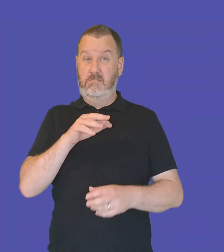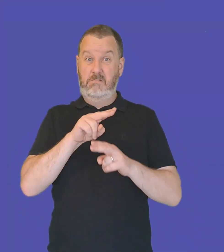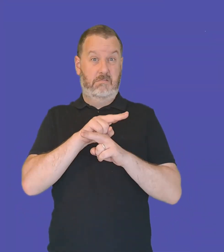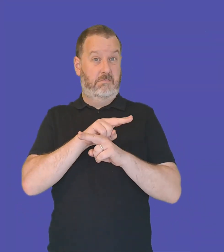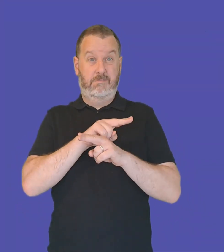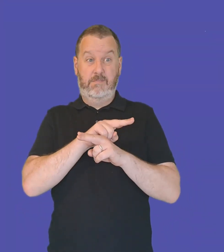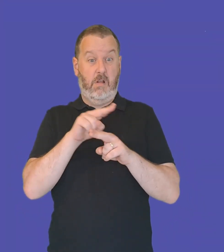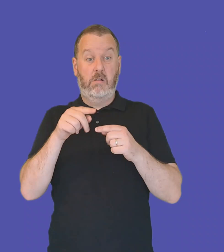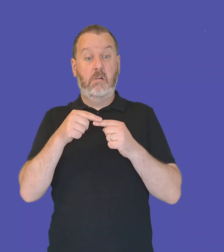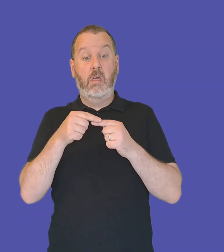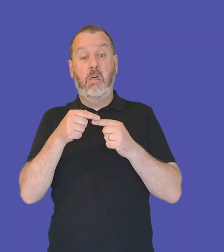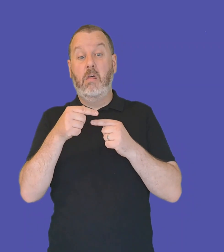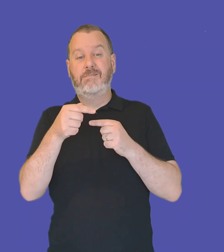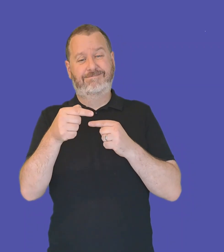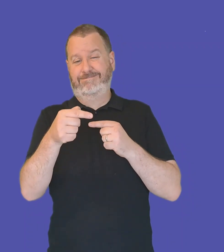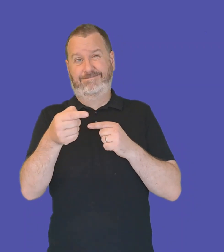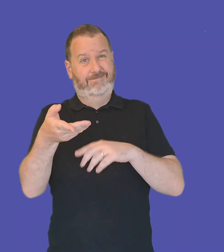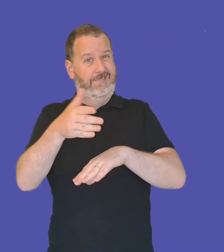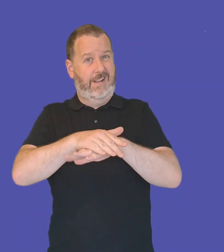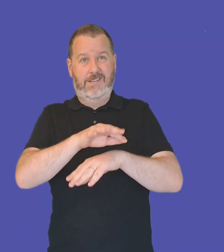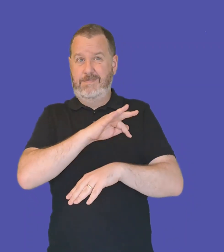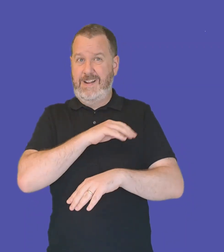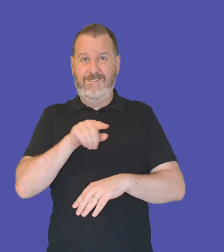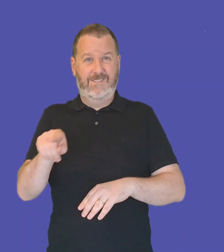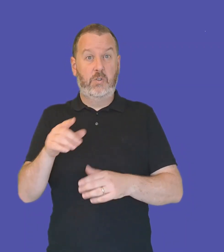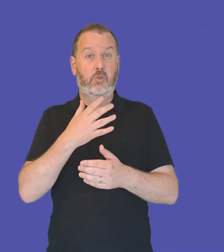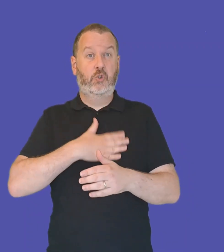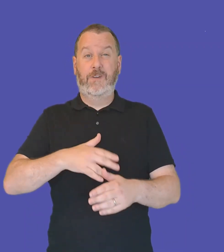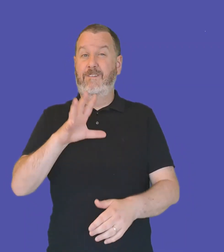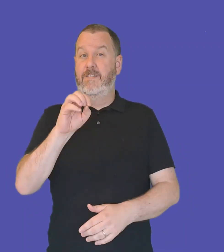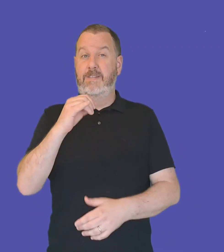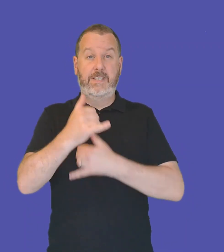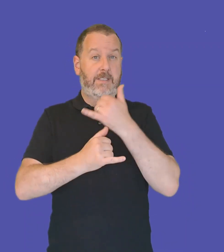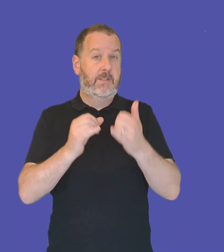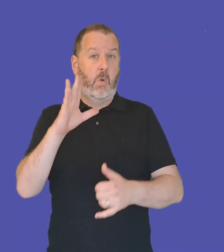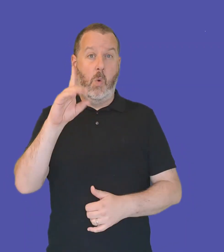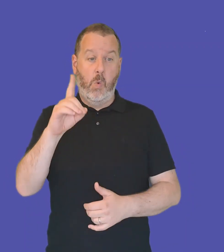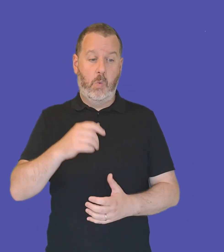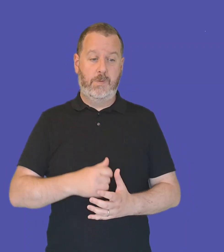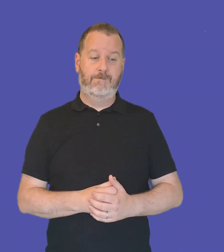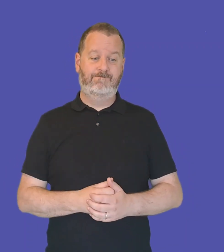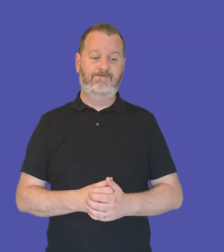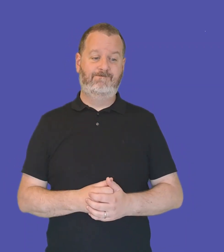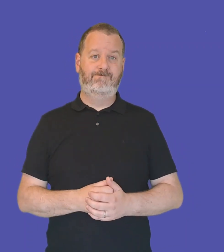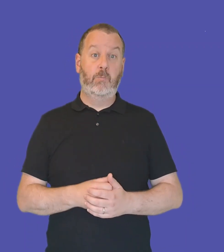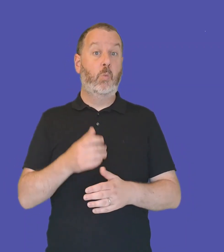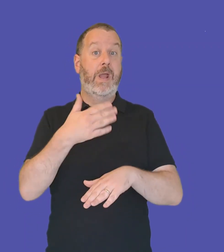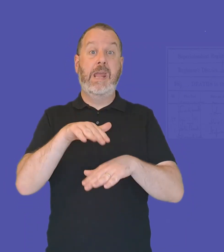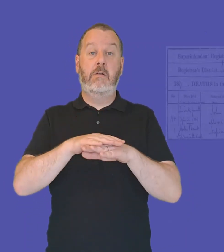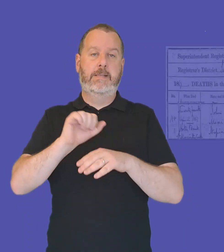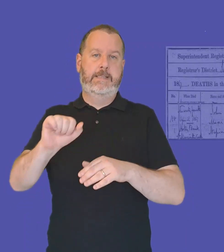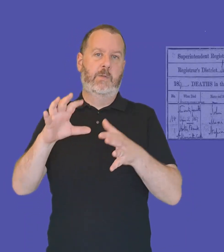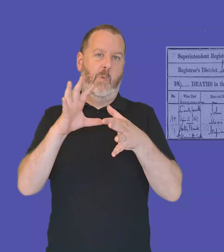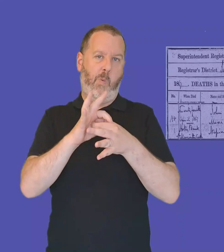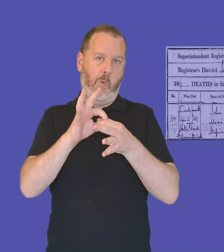John Moore himself died not long after - in 1867, at the age of just 50 years old.